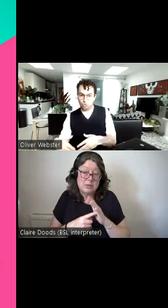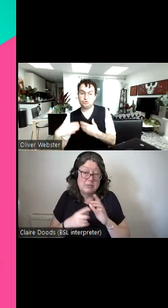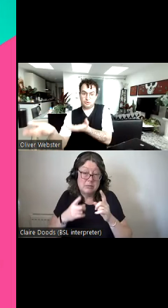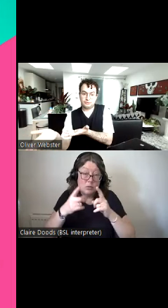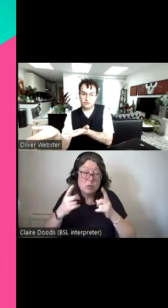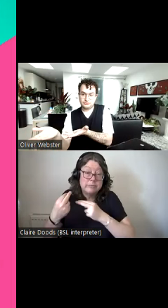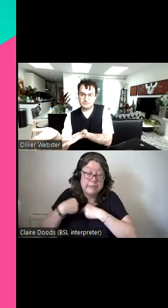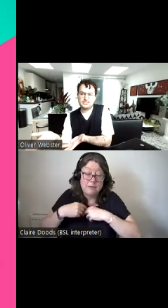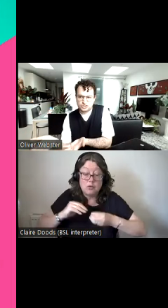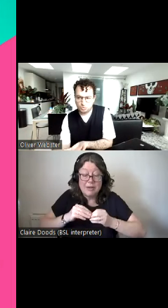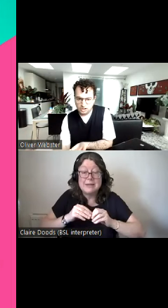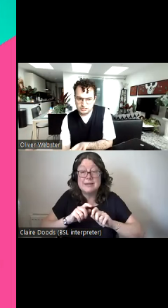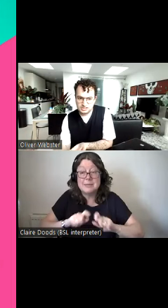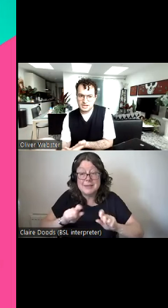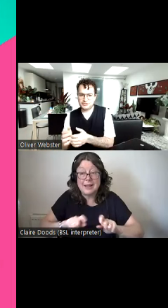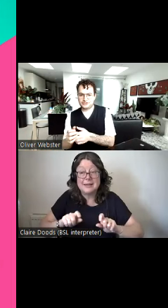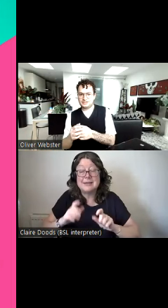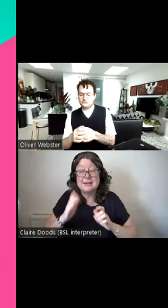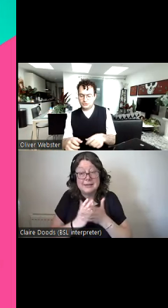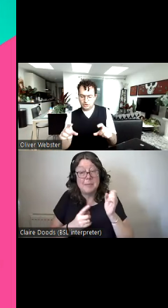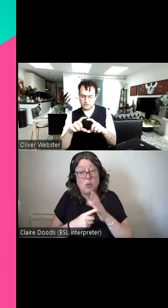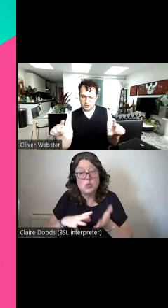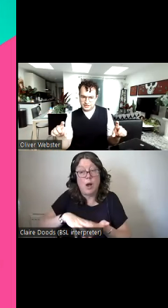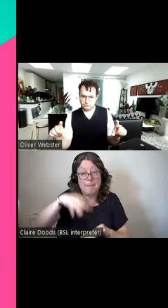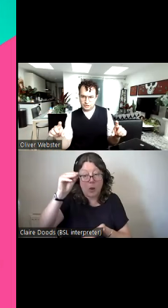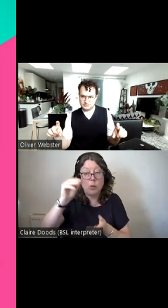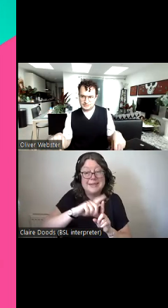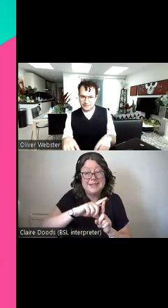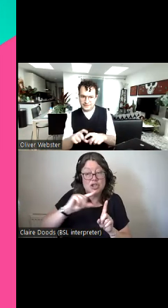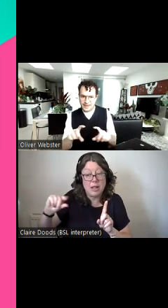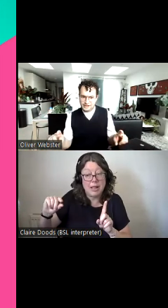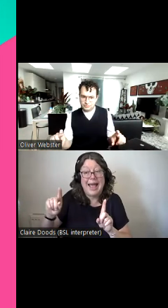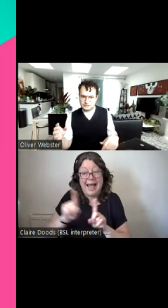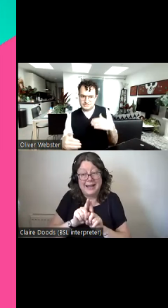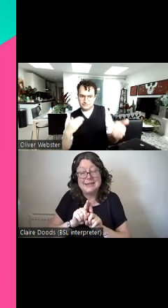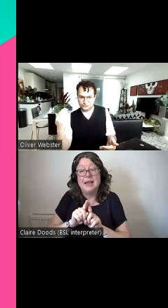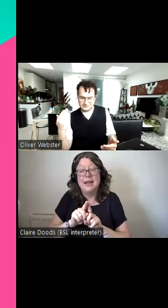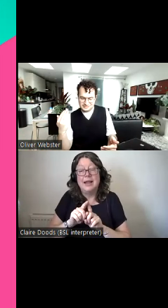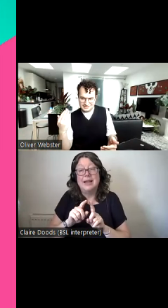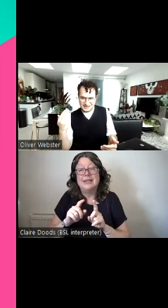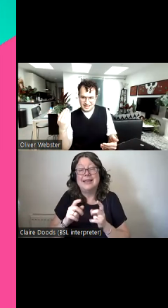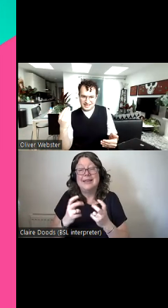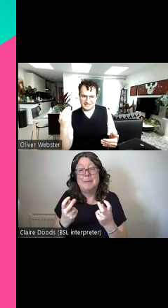also upload the digital ones, because if you've got the burnt-in ones and the AI ones are different,